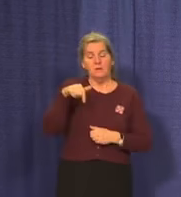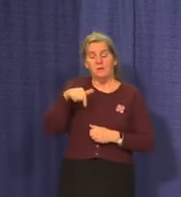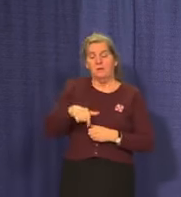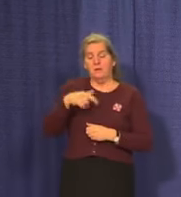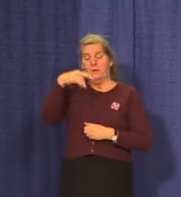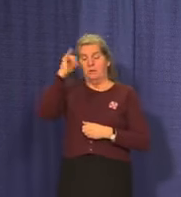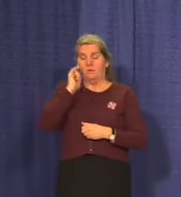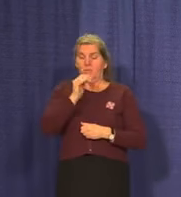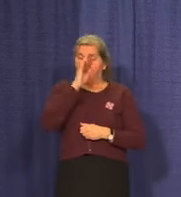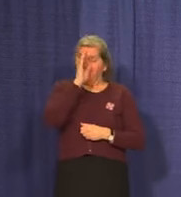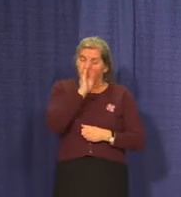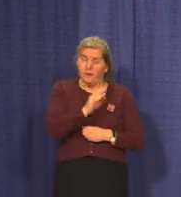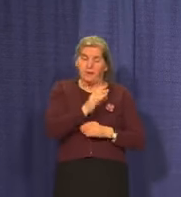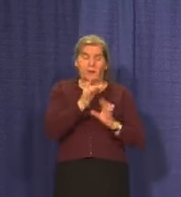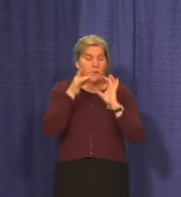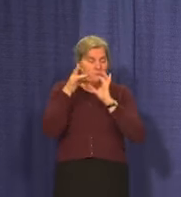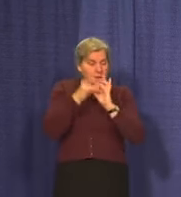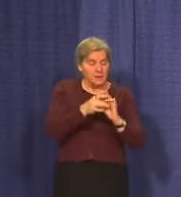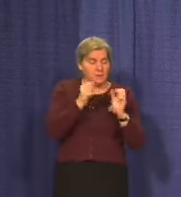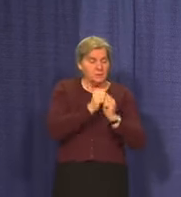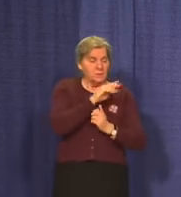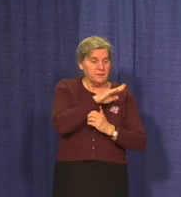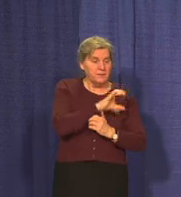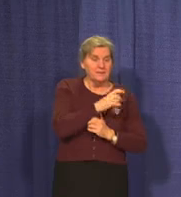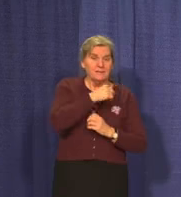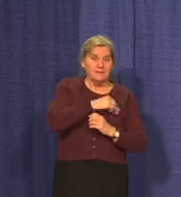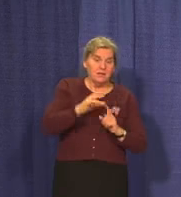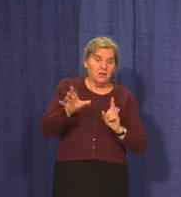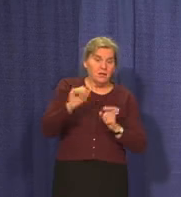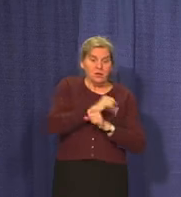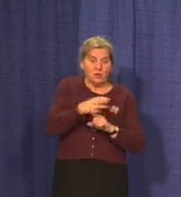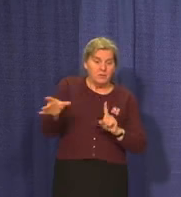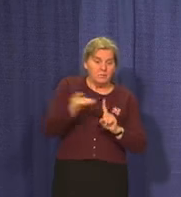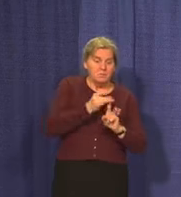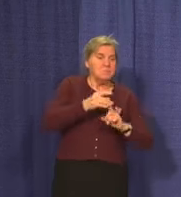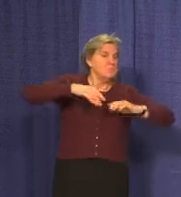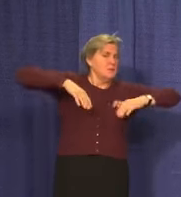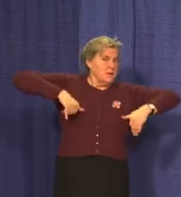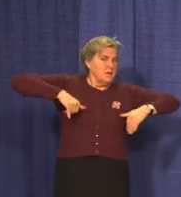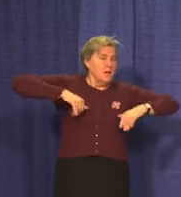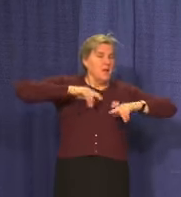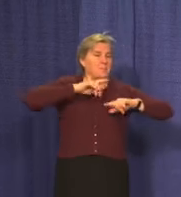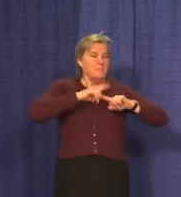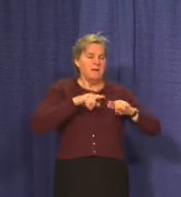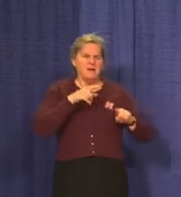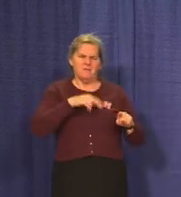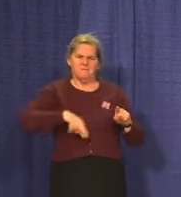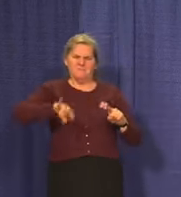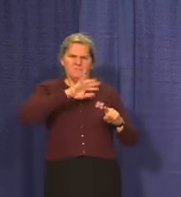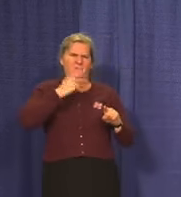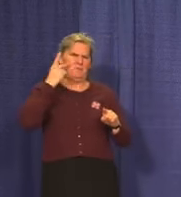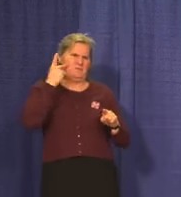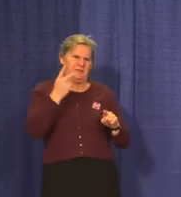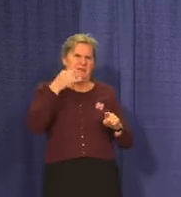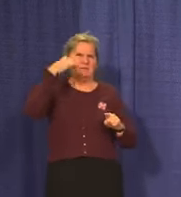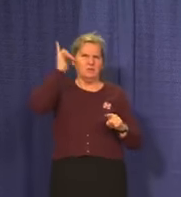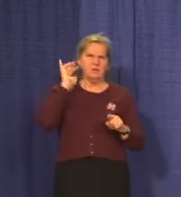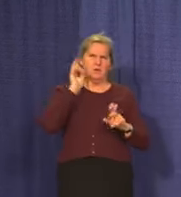BC BUBBLE, WE RECOGNIZE THAT THE RISK IS INCREASING, WHILE AT THE SAME TIE WE ARE SEEING MORE AND MORE YUKONERS IDENTIFIED AS